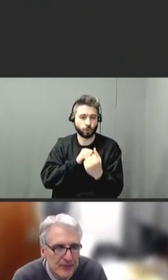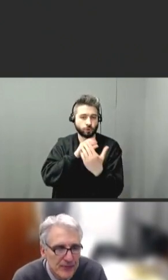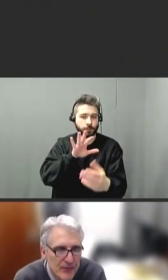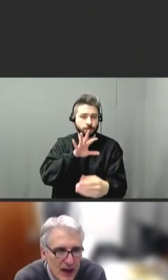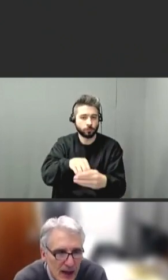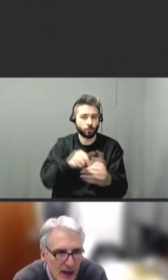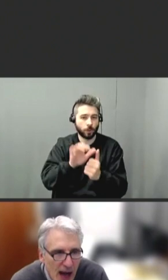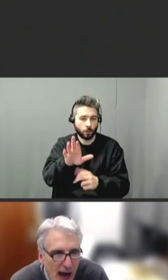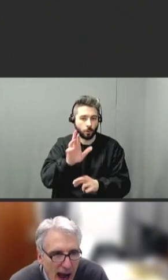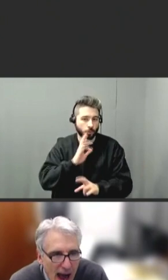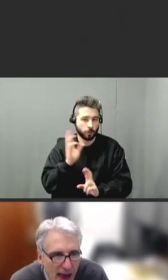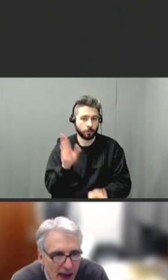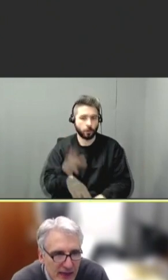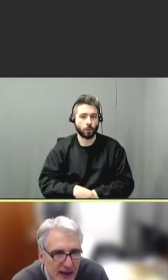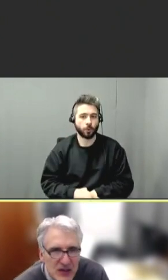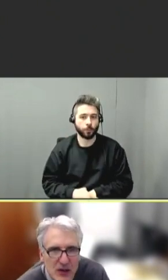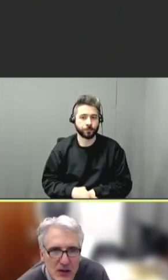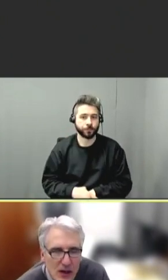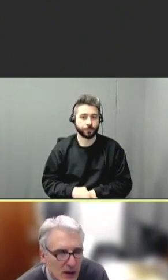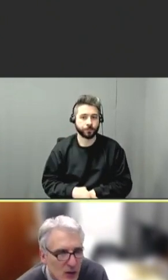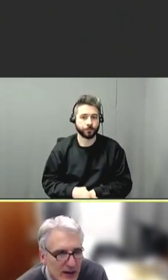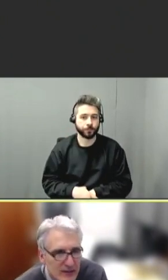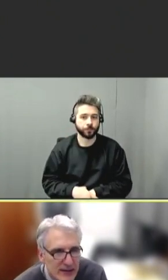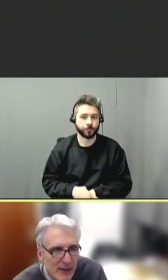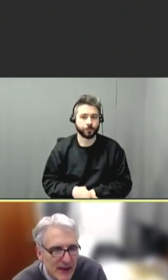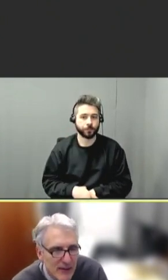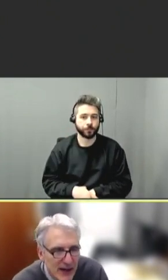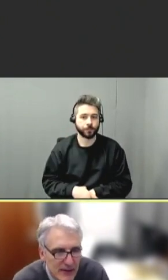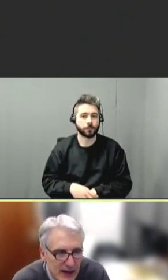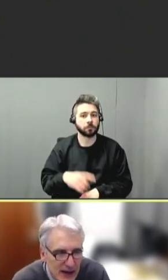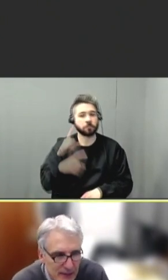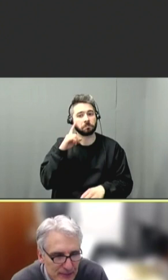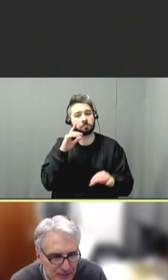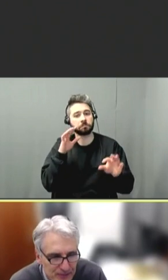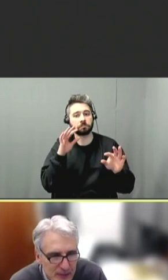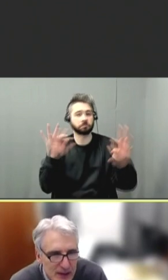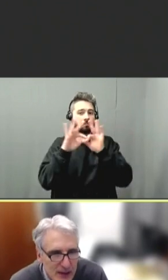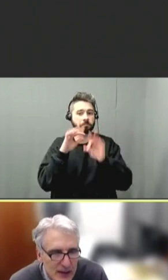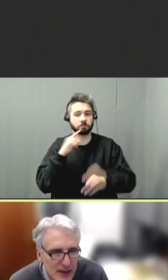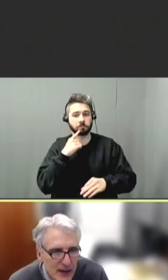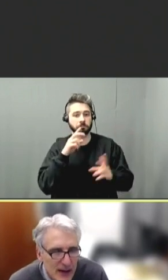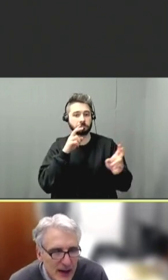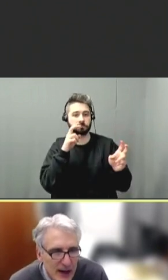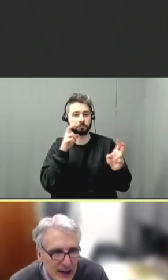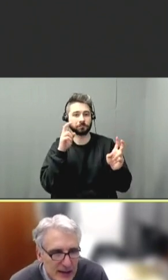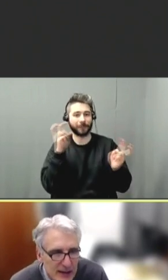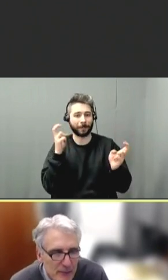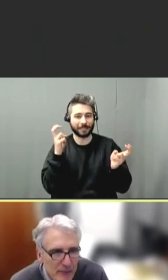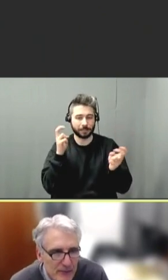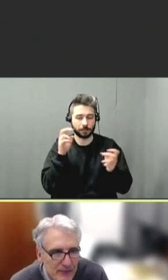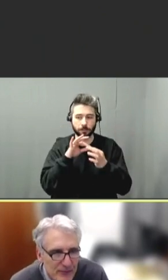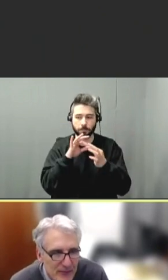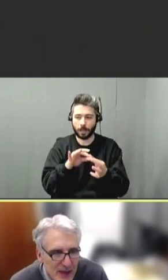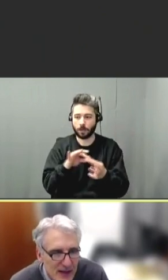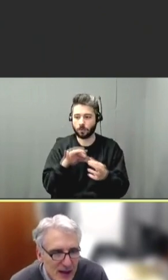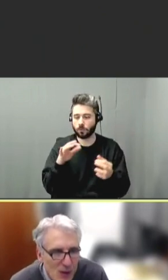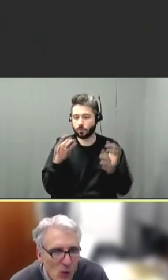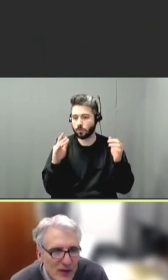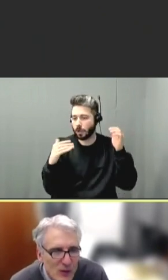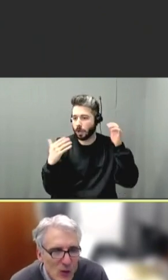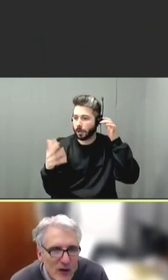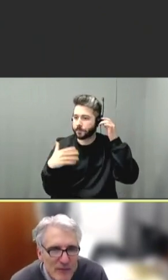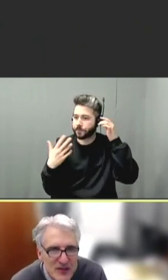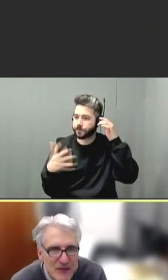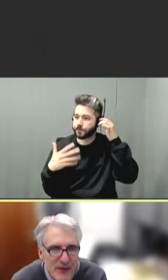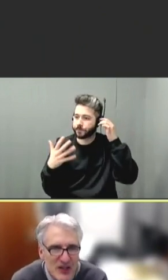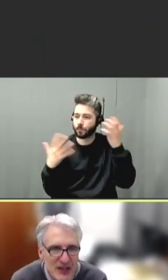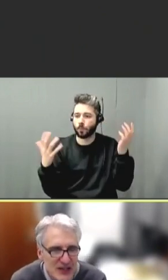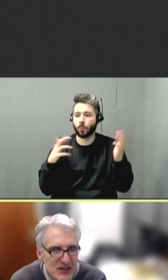Rob Schechter: I think it's a critical topic about what the role of misinformation and